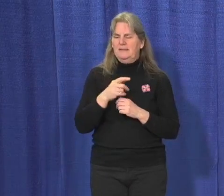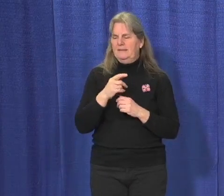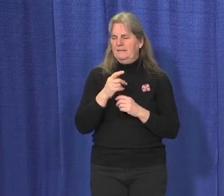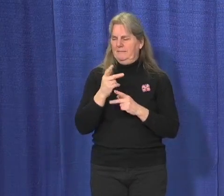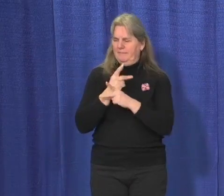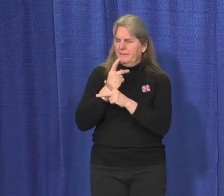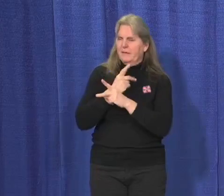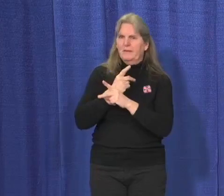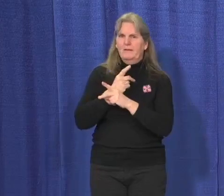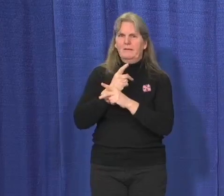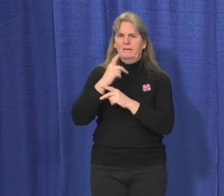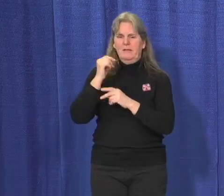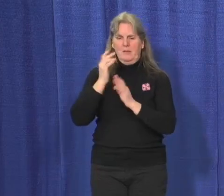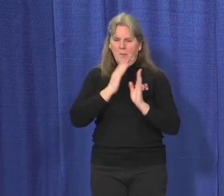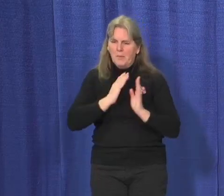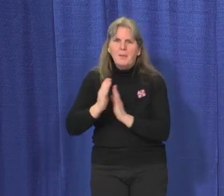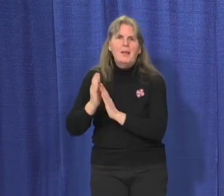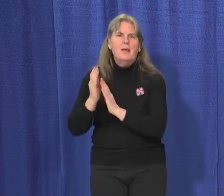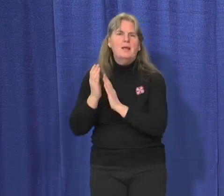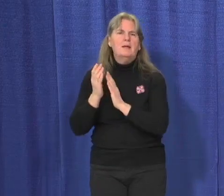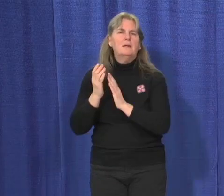some planning to do.